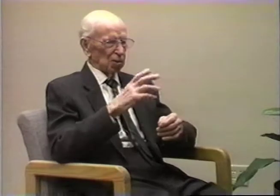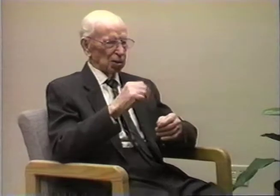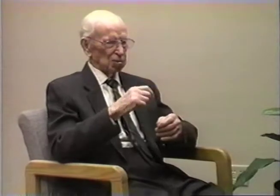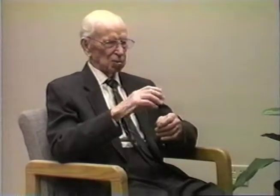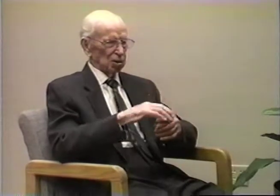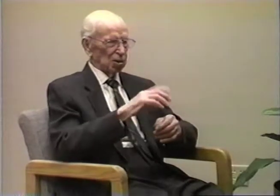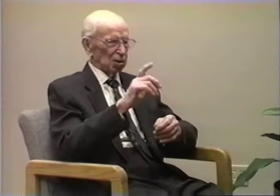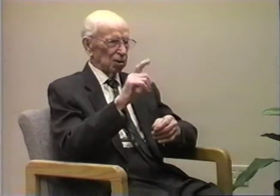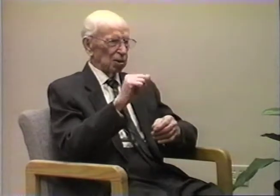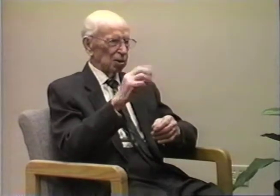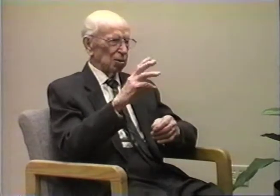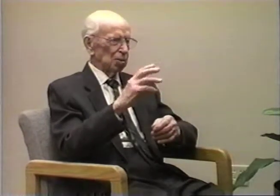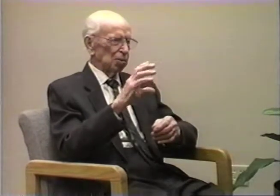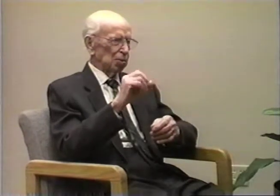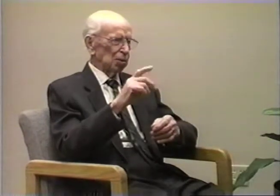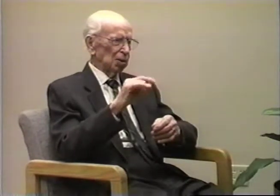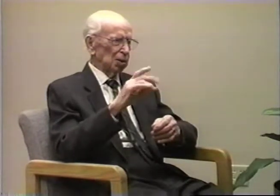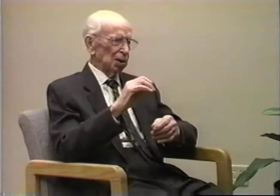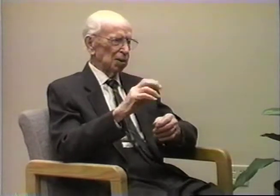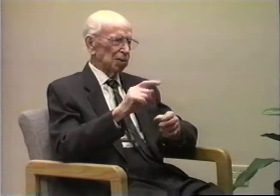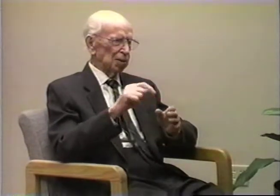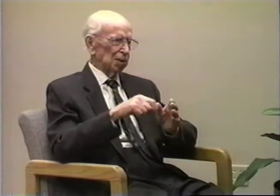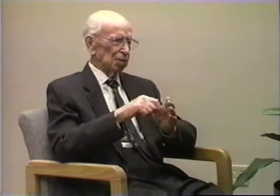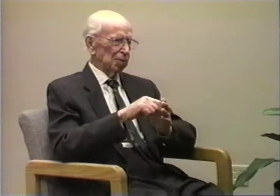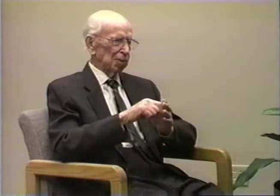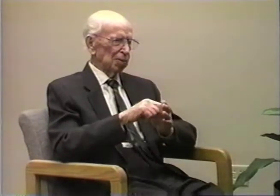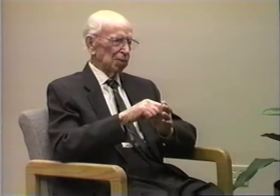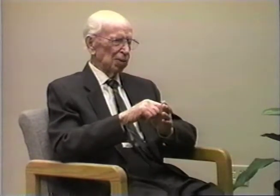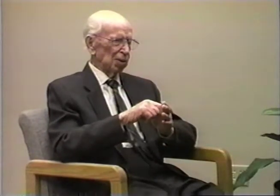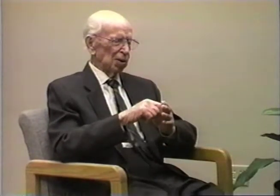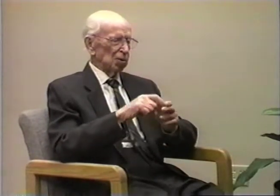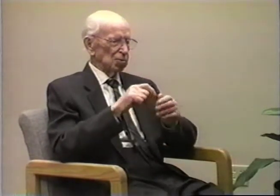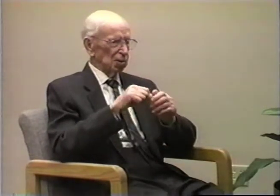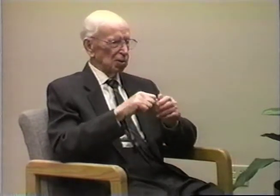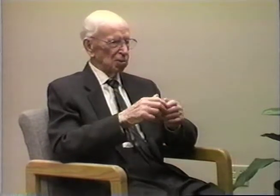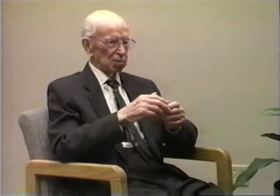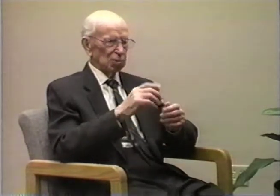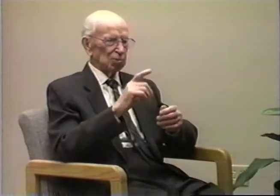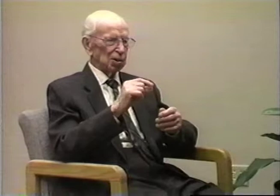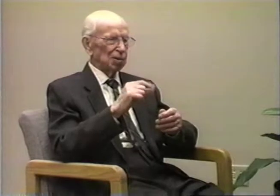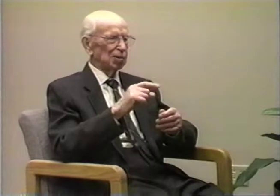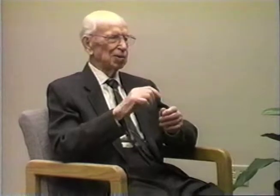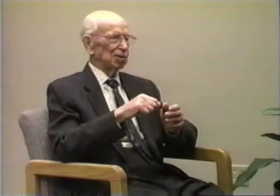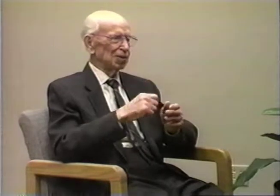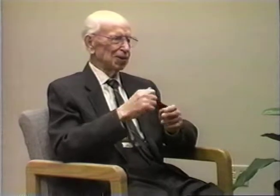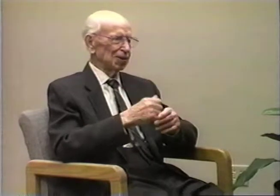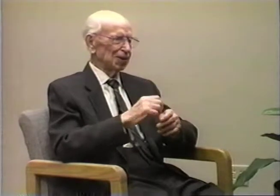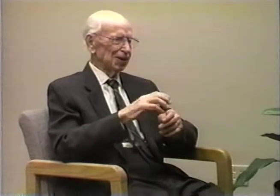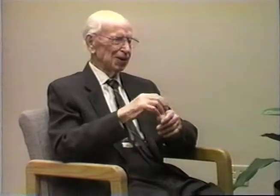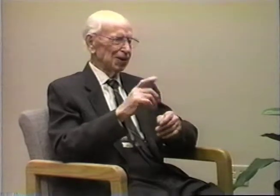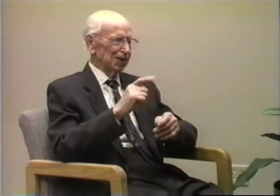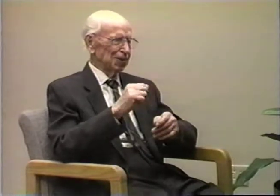Each state had two votes and I was involved on that.